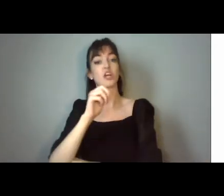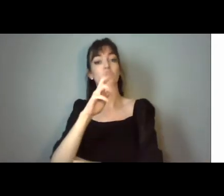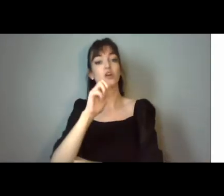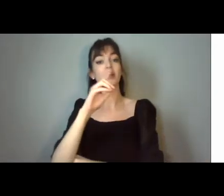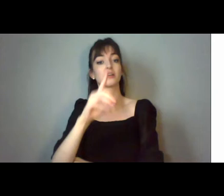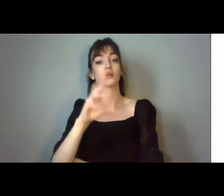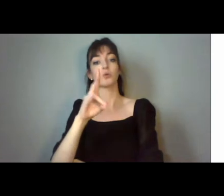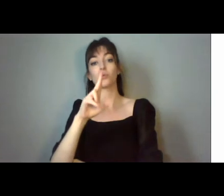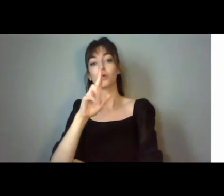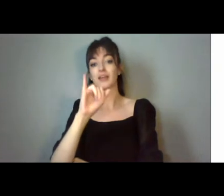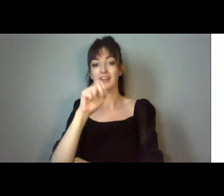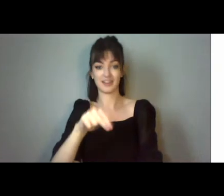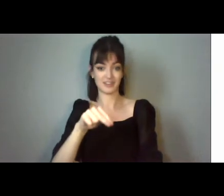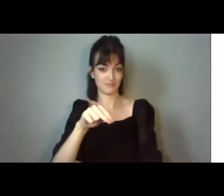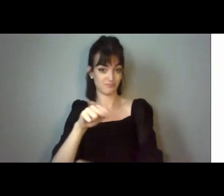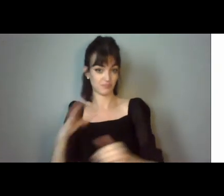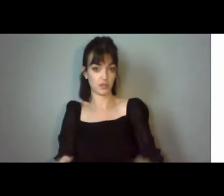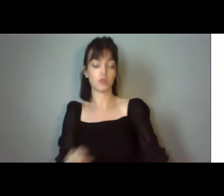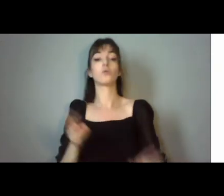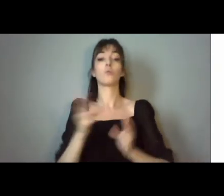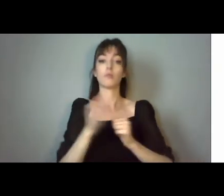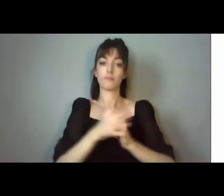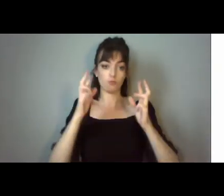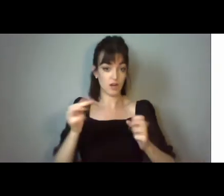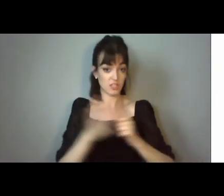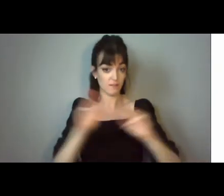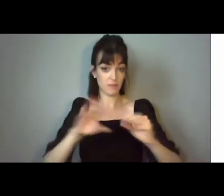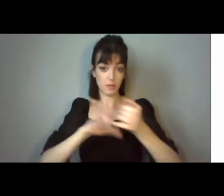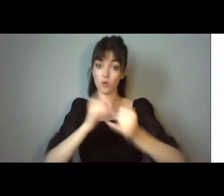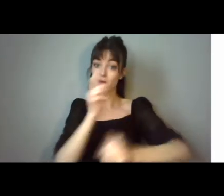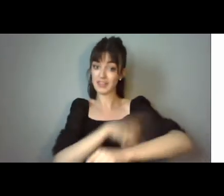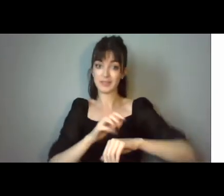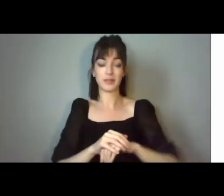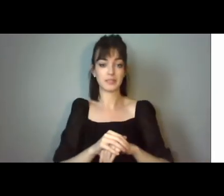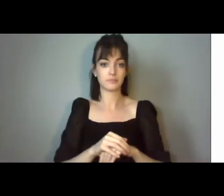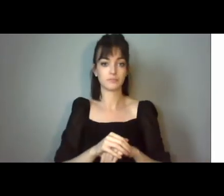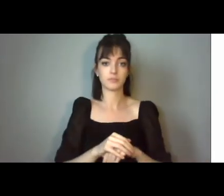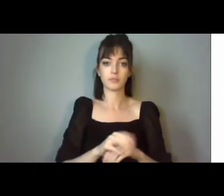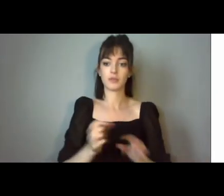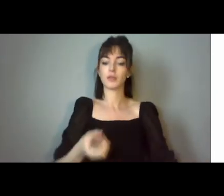on the Rights of Persons with Disabilities, it gives rise to individual agency that enables